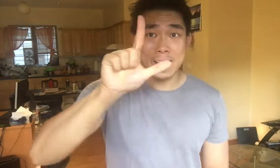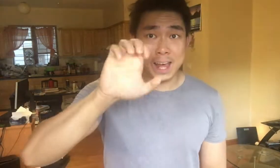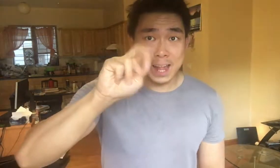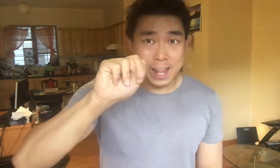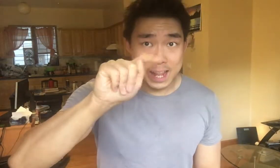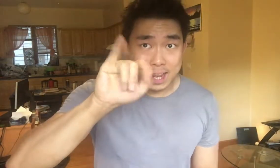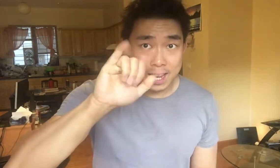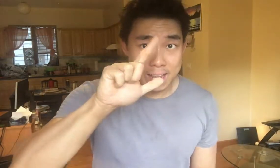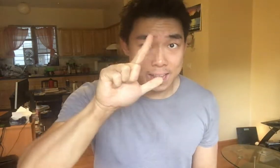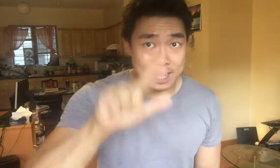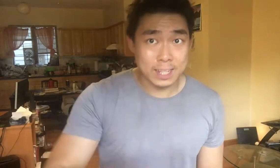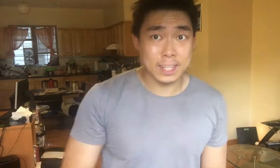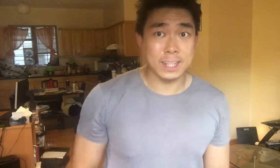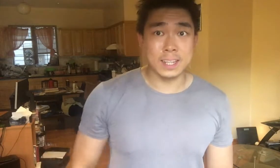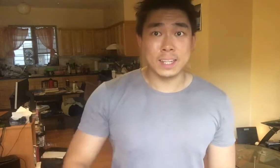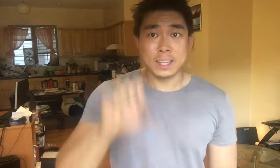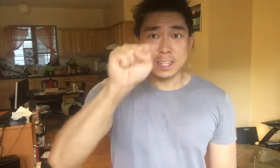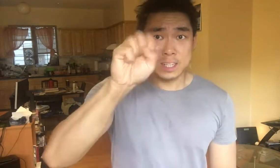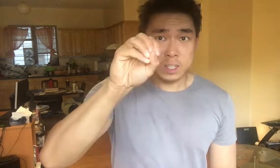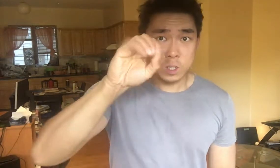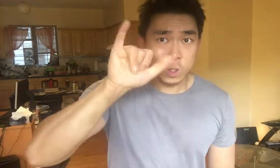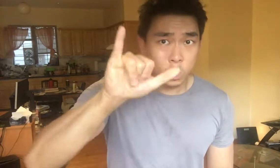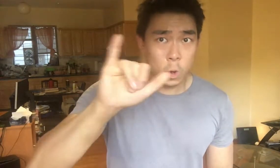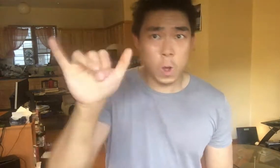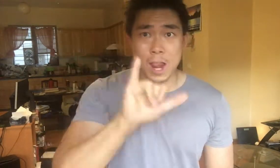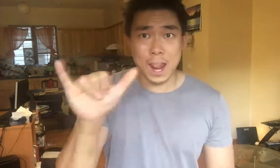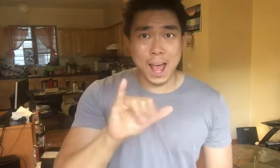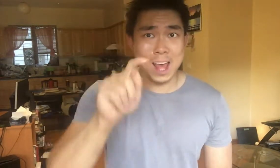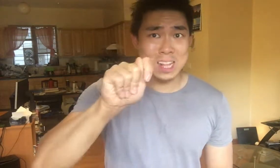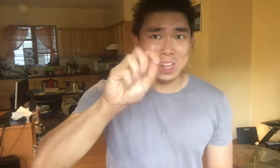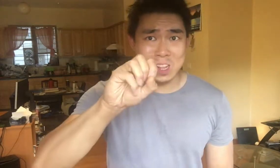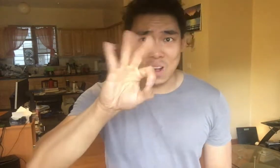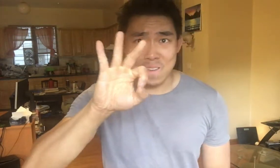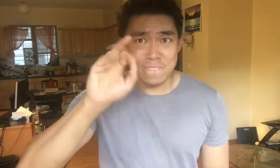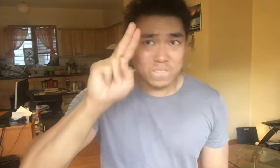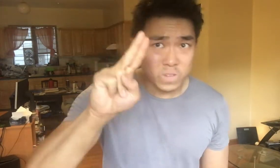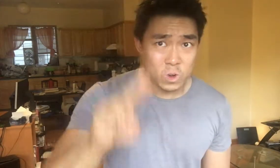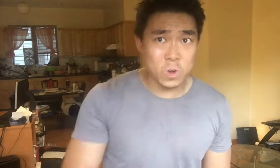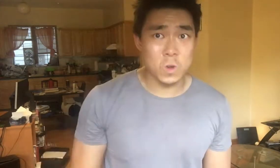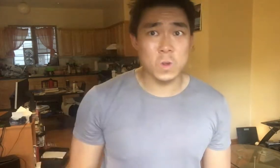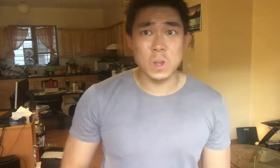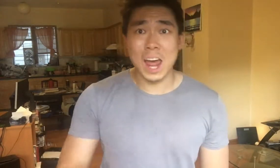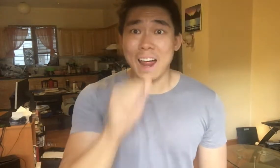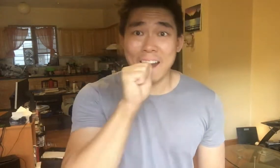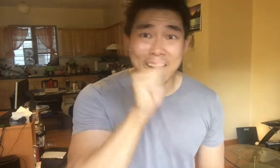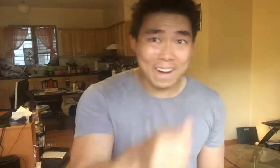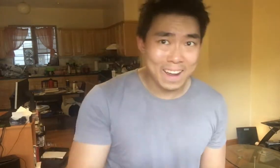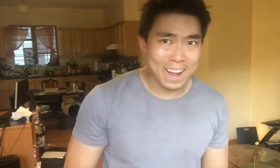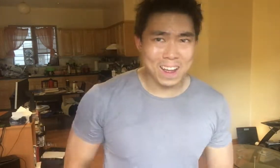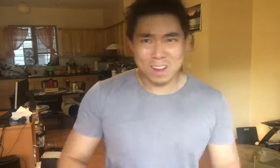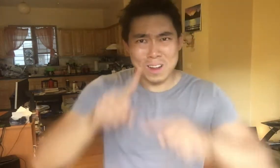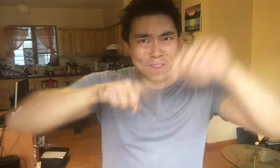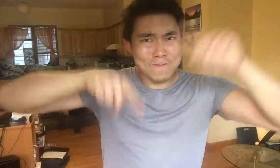Lentils Soy like tofu Nuts